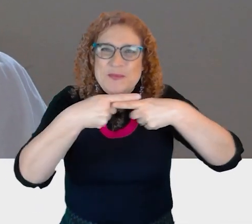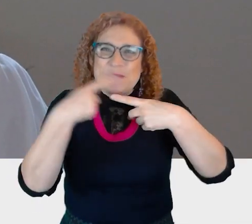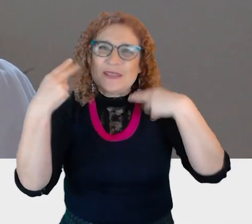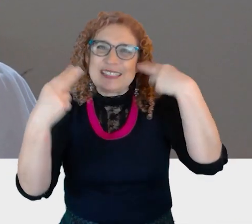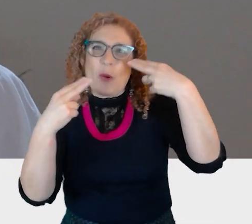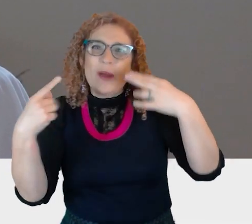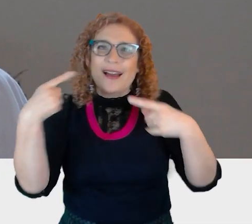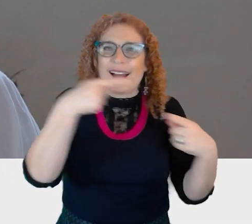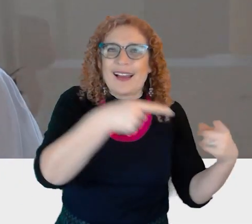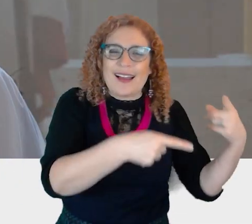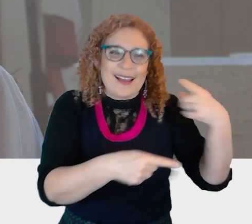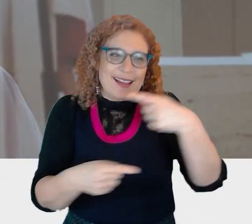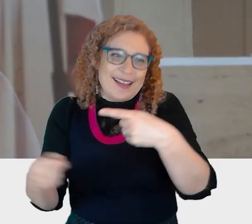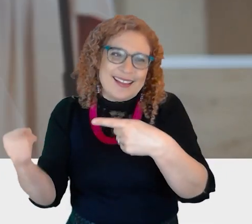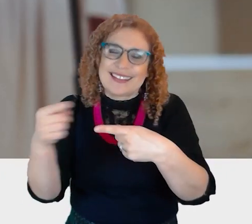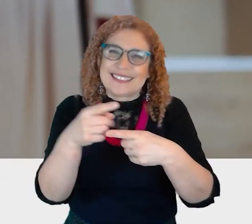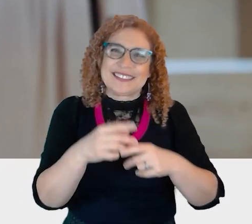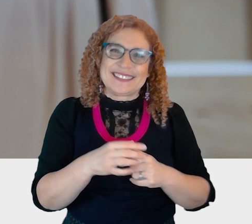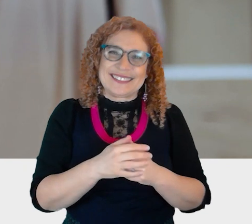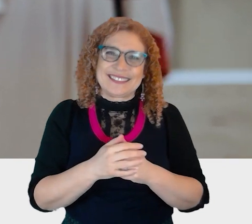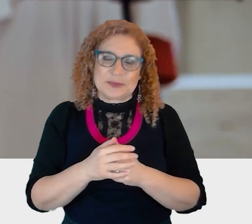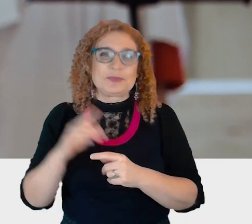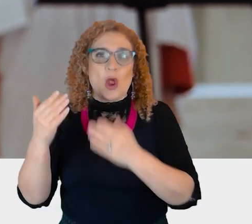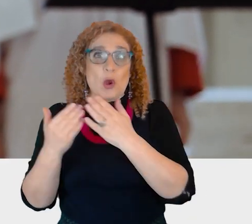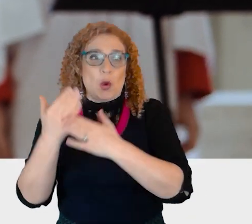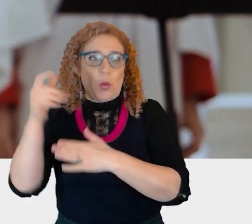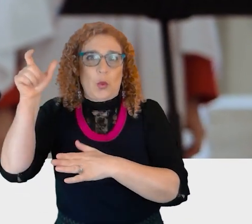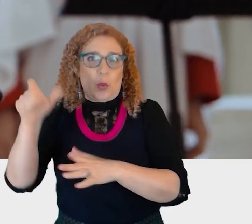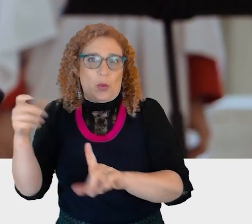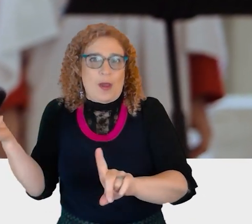Wait for the Lord Rejoice in the Lord always